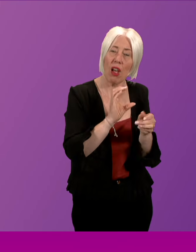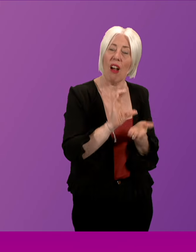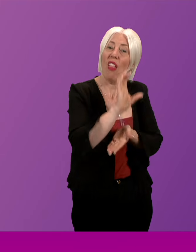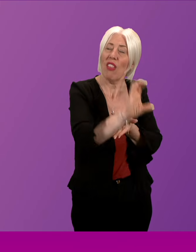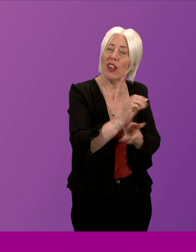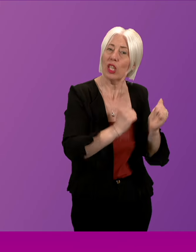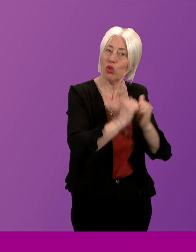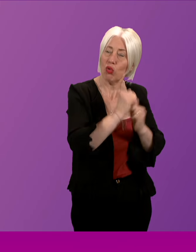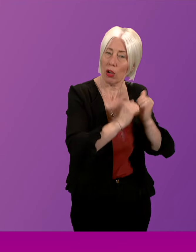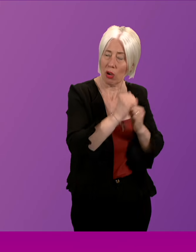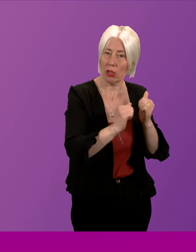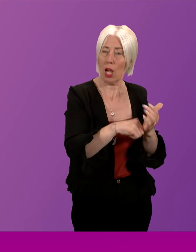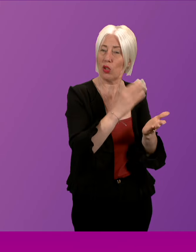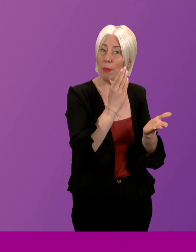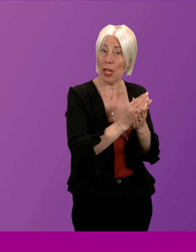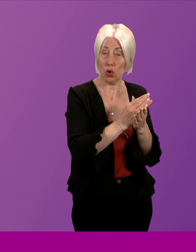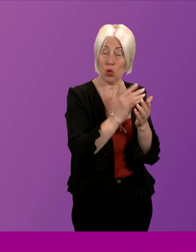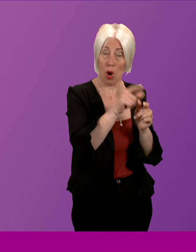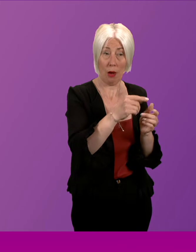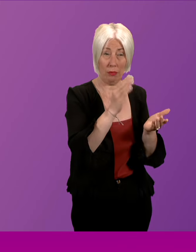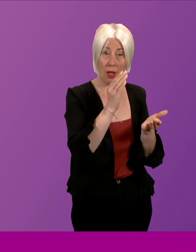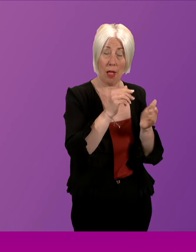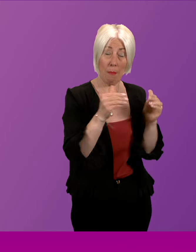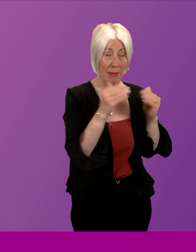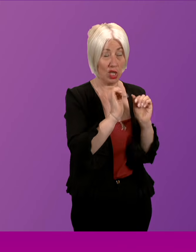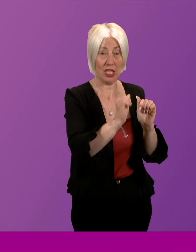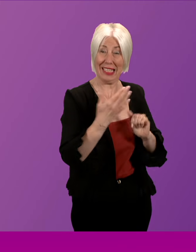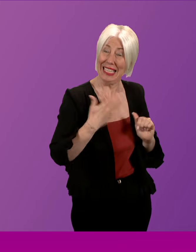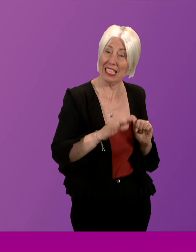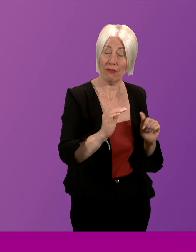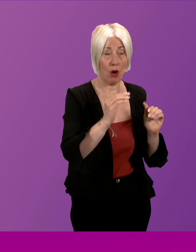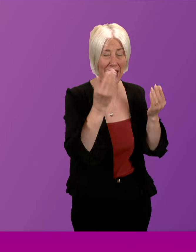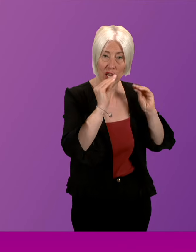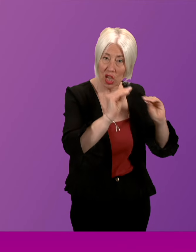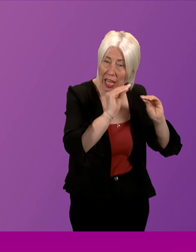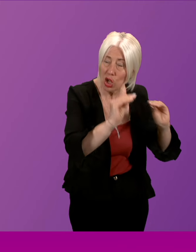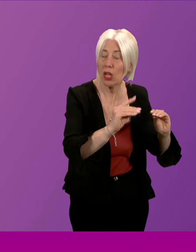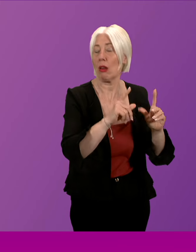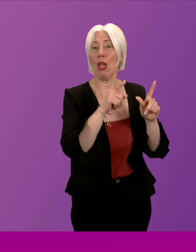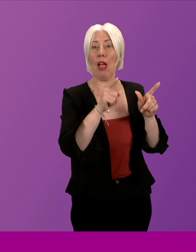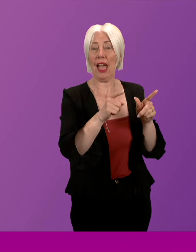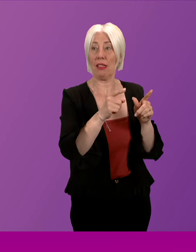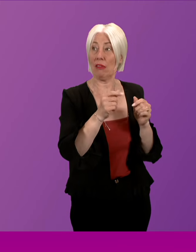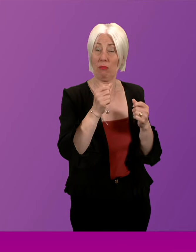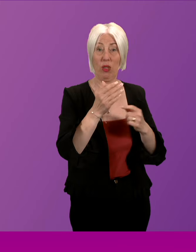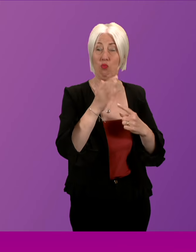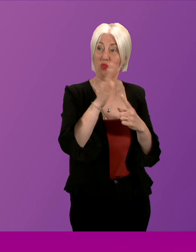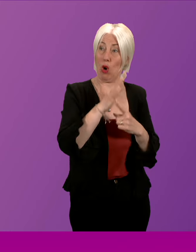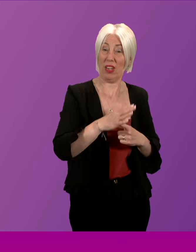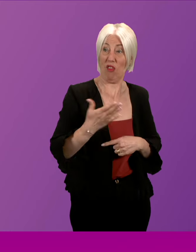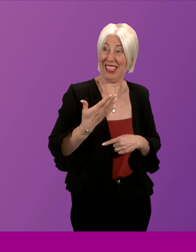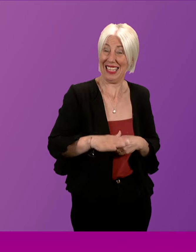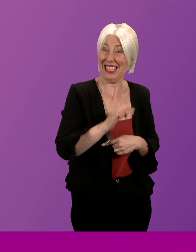ensure that they reflect the needs of education and the wider community in islands such as Mull?